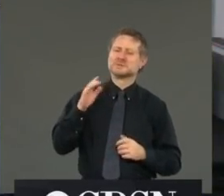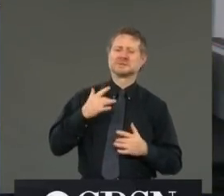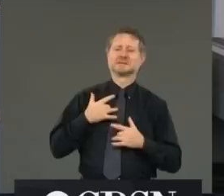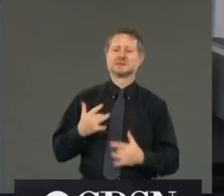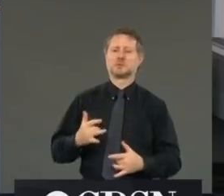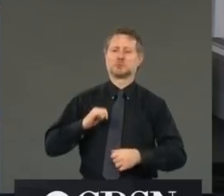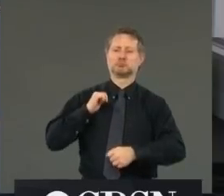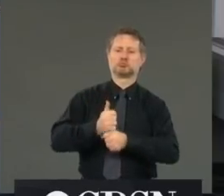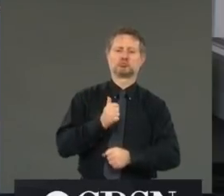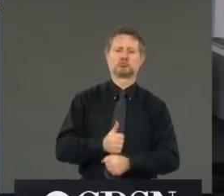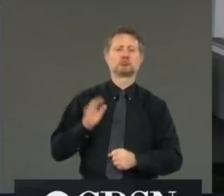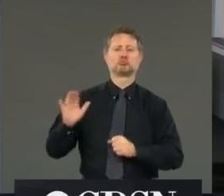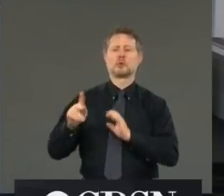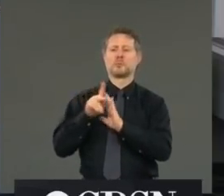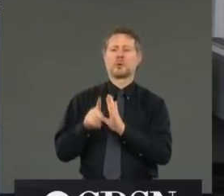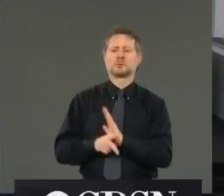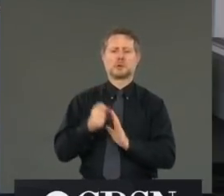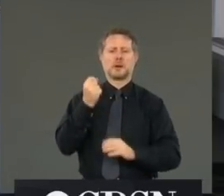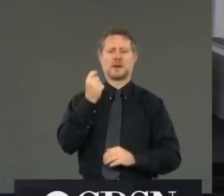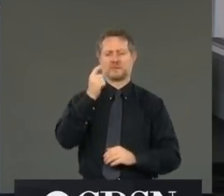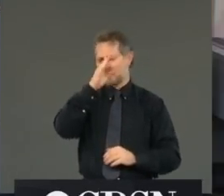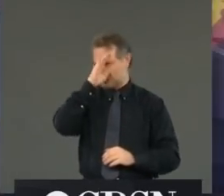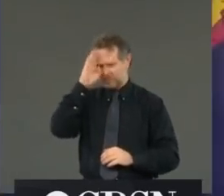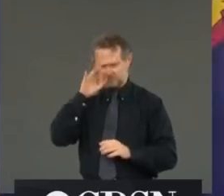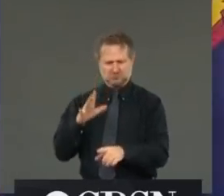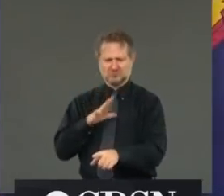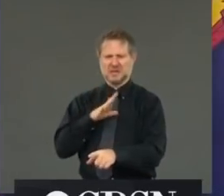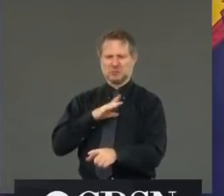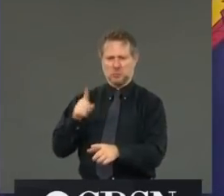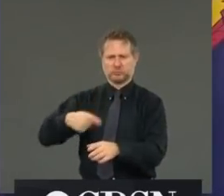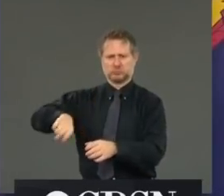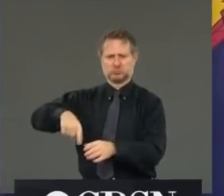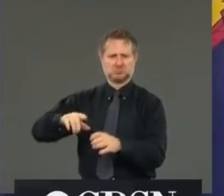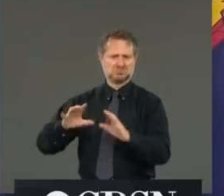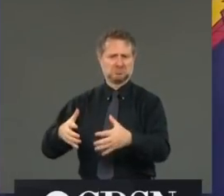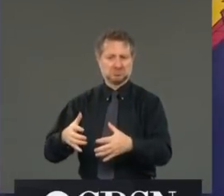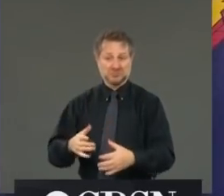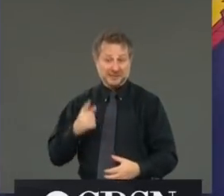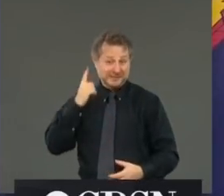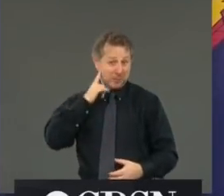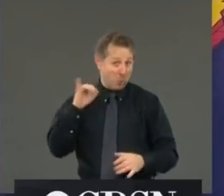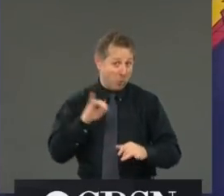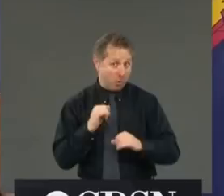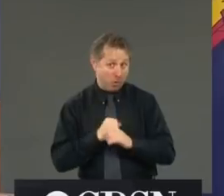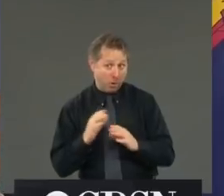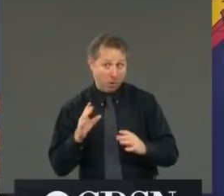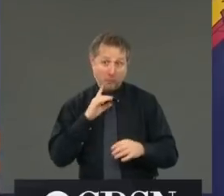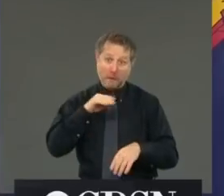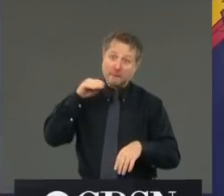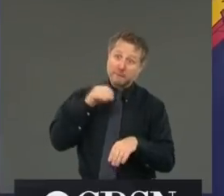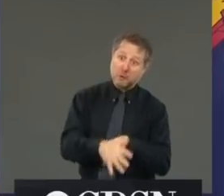HOSPITALS OR PUBLIC HEALTH POLICY OUTSIDE OF THOSE 11 HOSPITALS, YOU KNOW WHAT I'M SAYING?